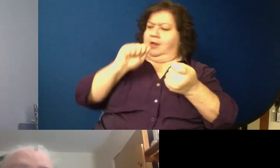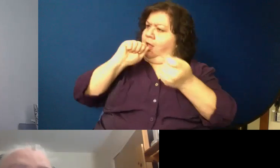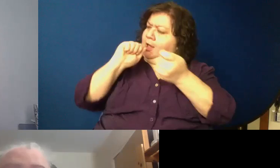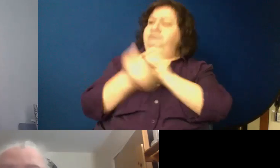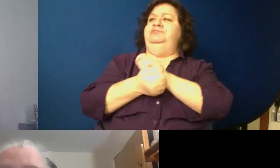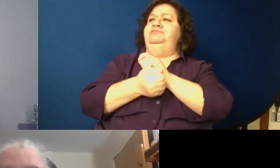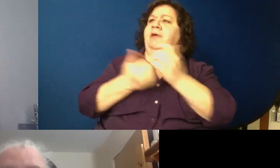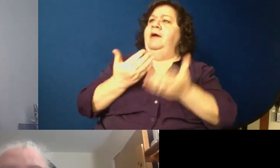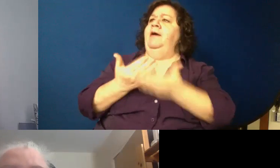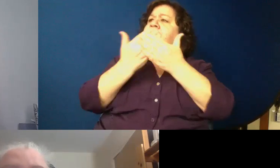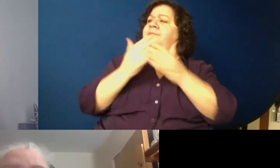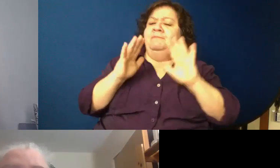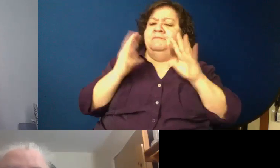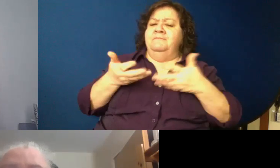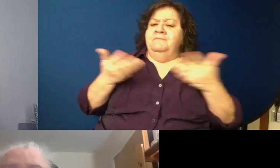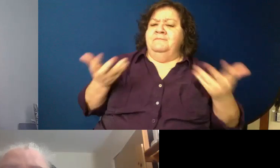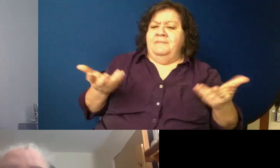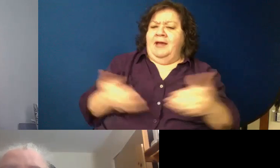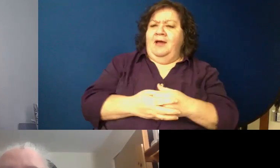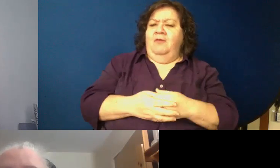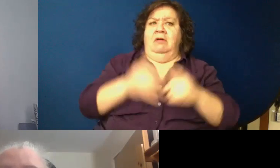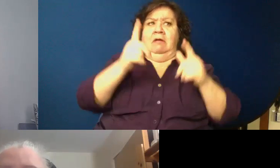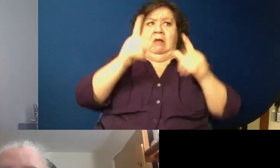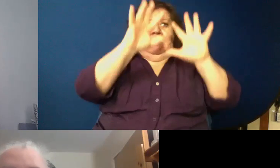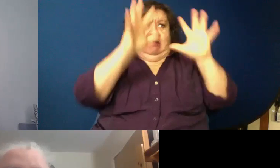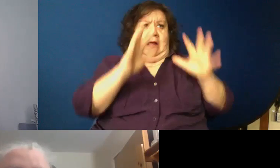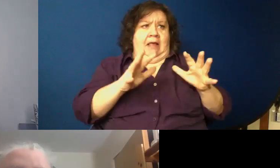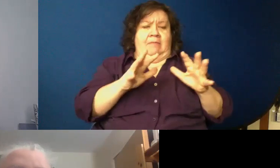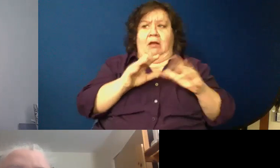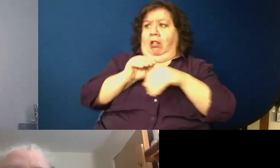okay thanks elham um i might have to speak broadly because i know we have a short time